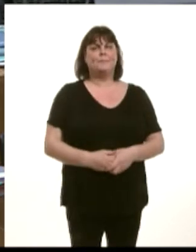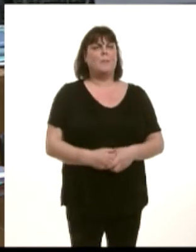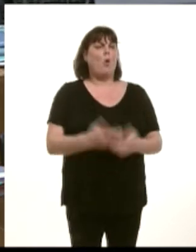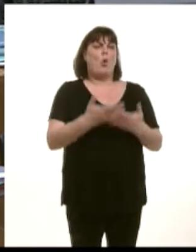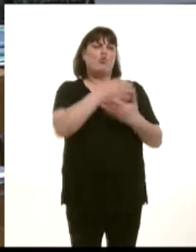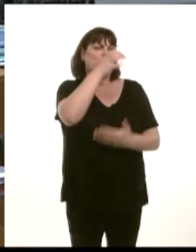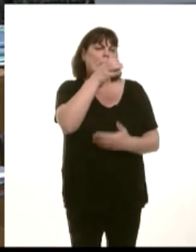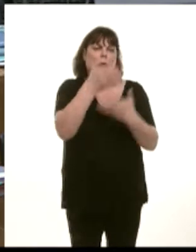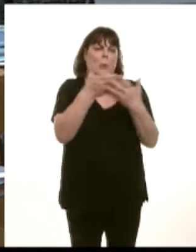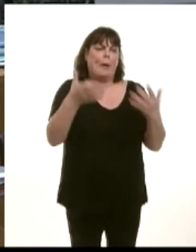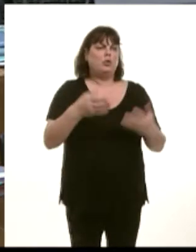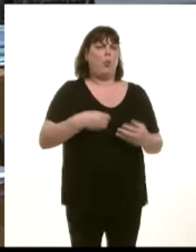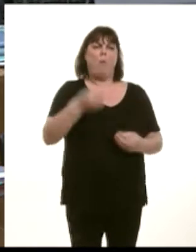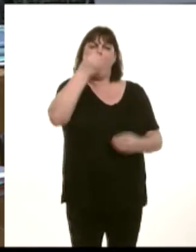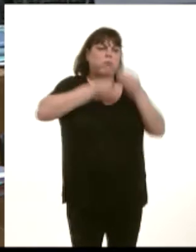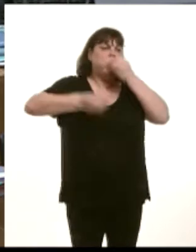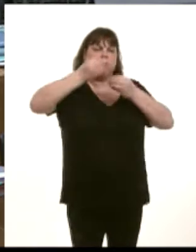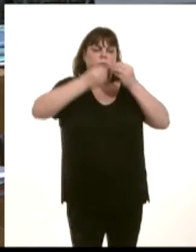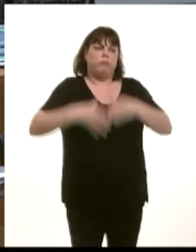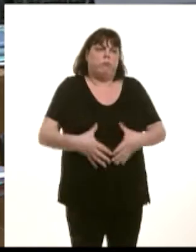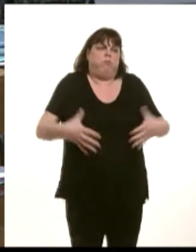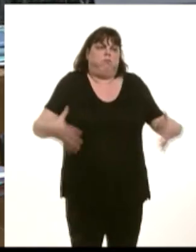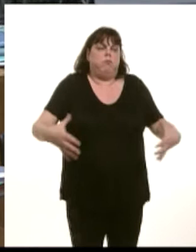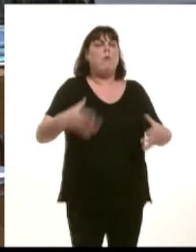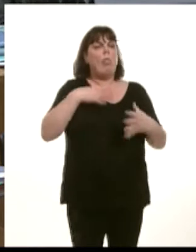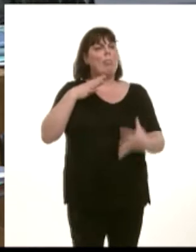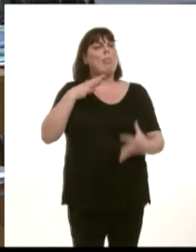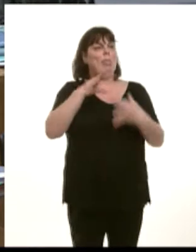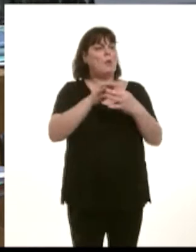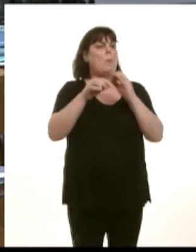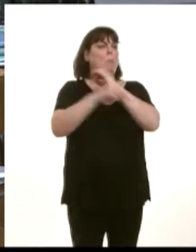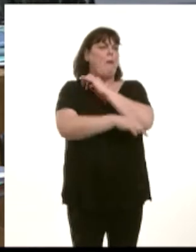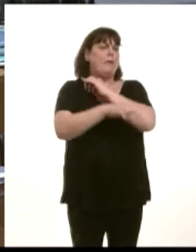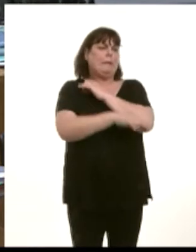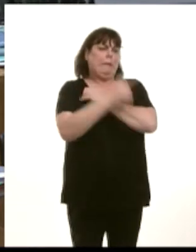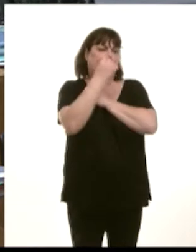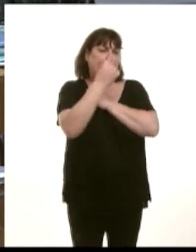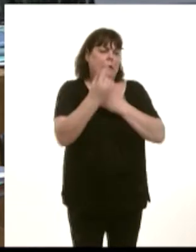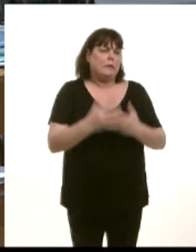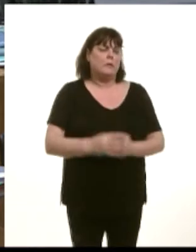they are factors that are linked to poverty, that much is true, or partially linked to poverty.